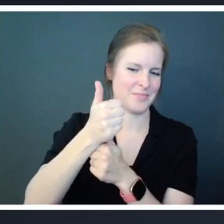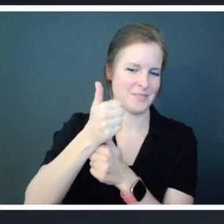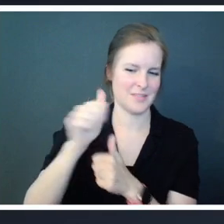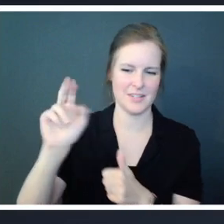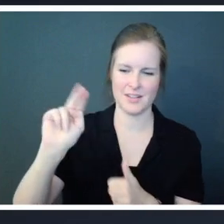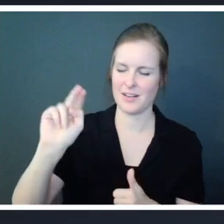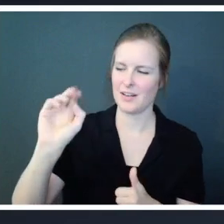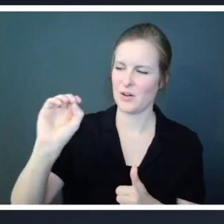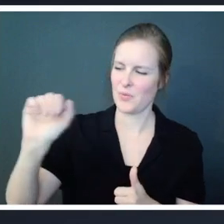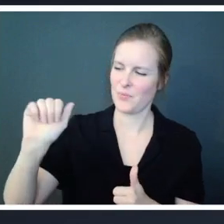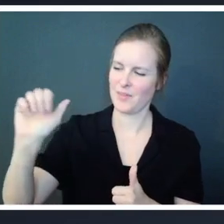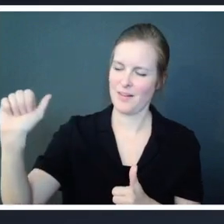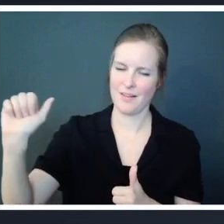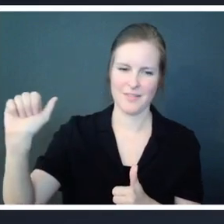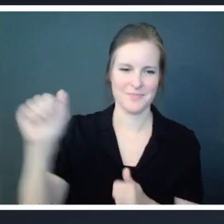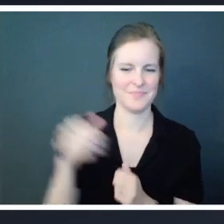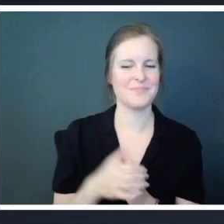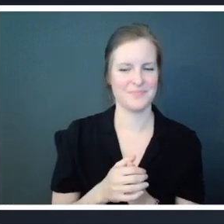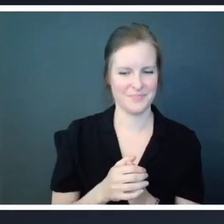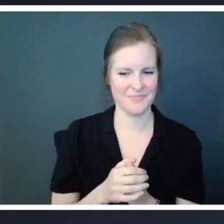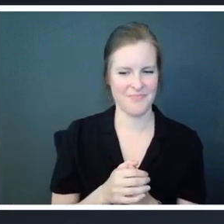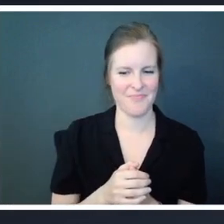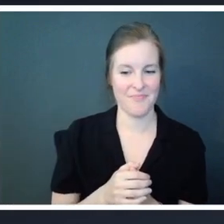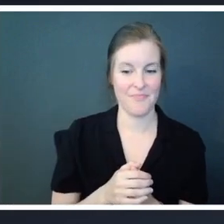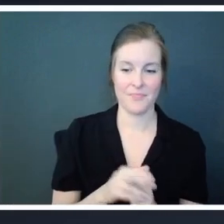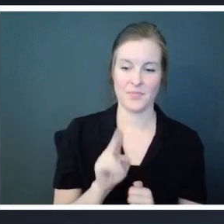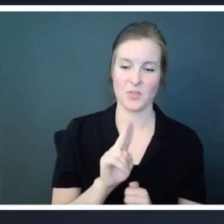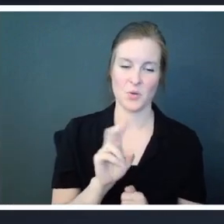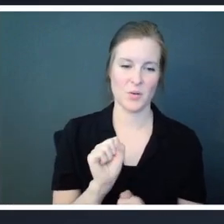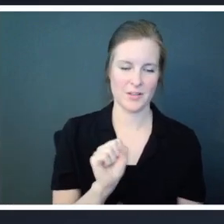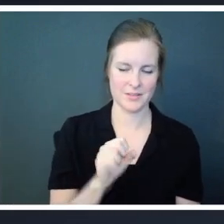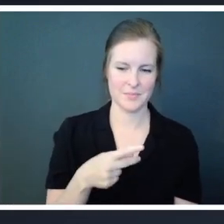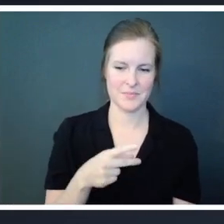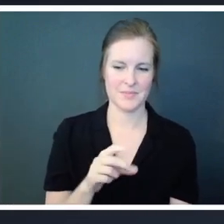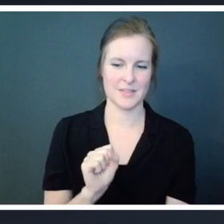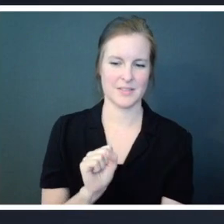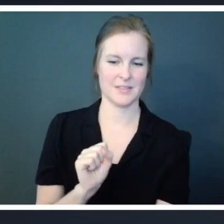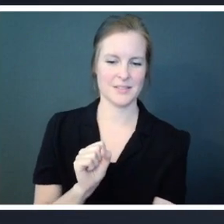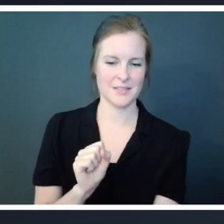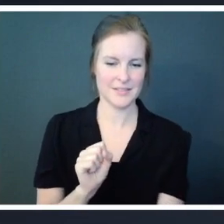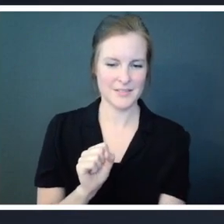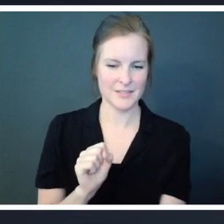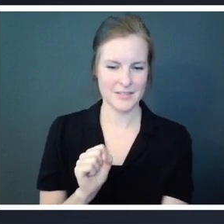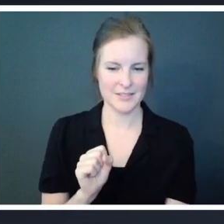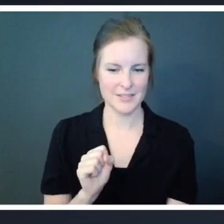stamp -- but really, it applies to all of the stamps you see -- "Beyond their obvious beauty,